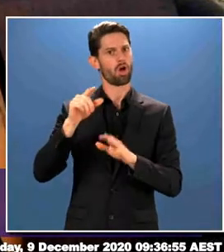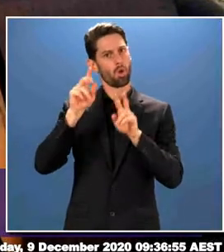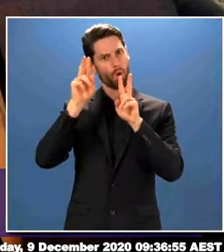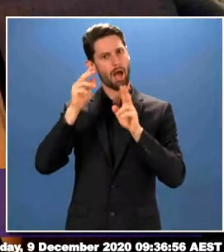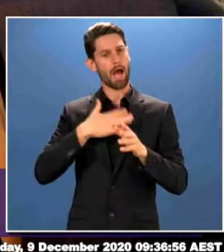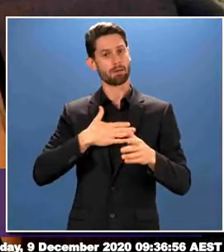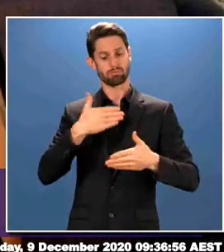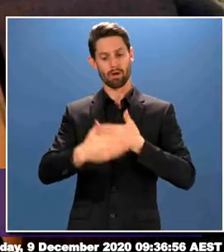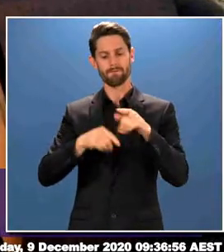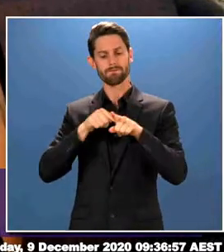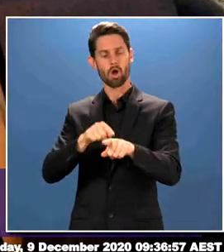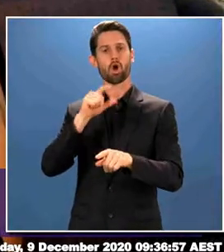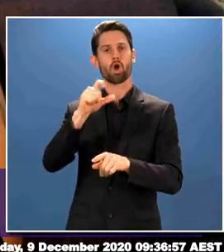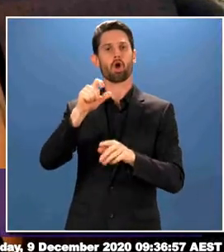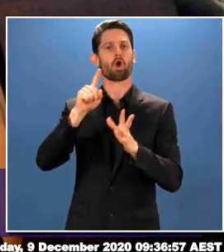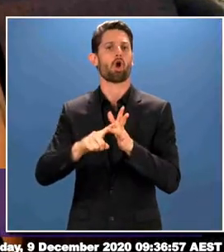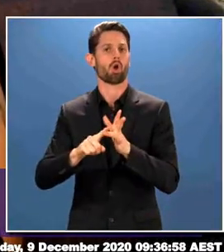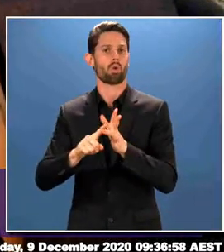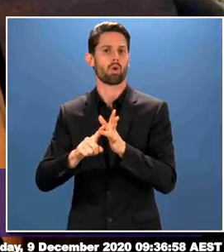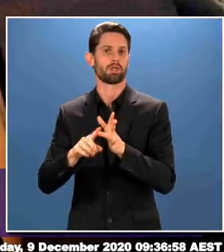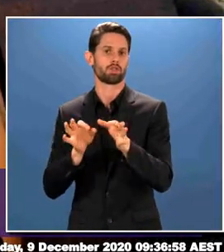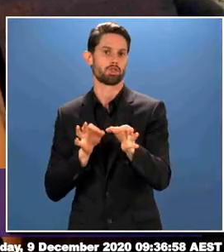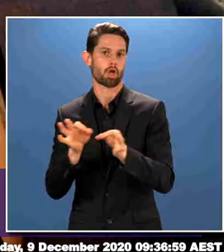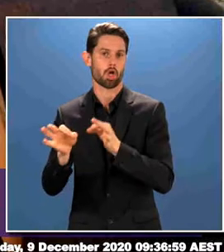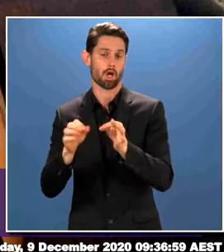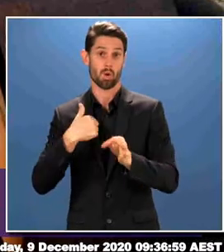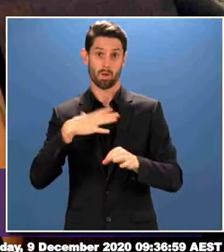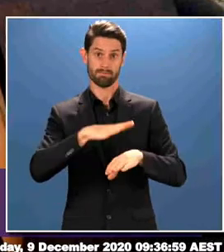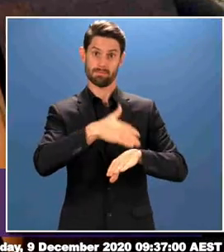five-day online Summit that would cover themes such as education,